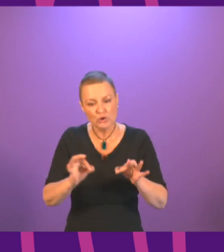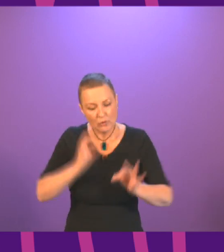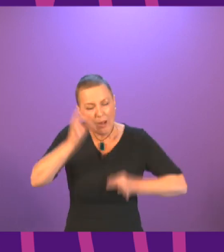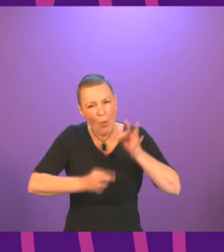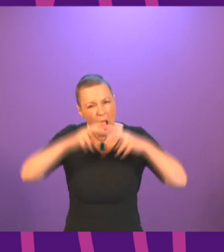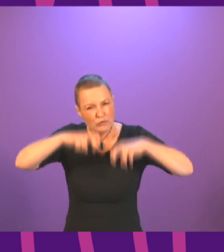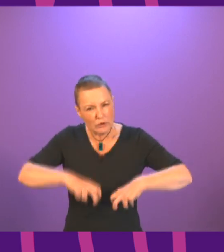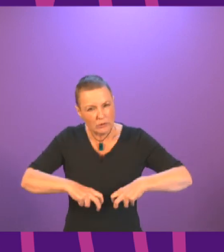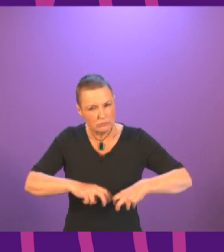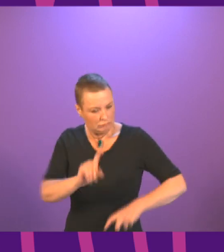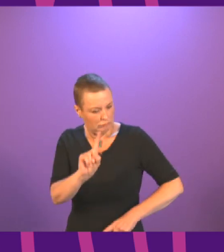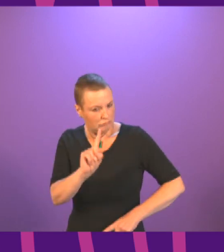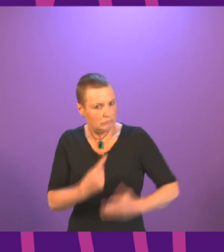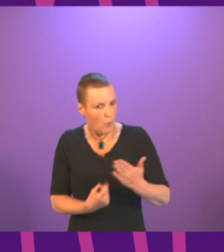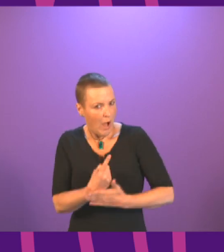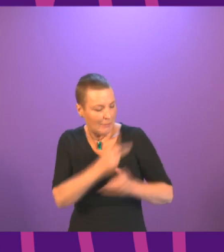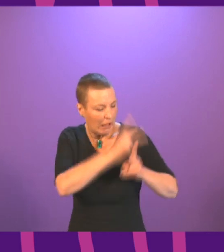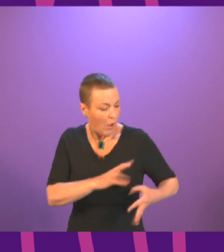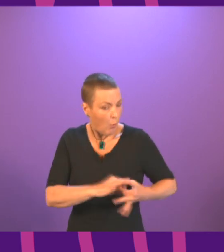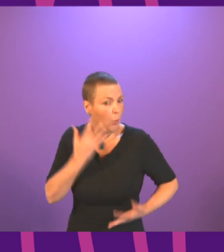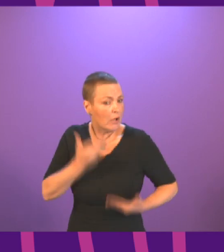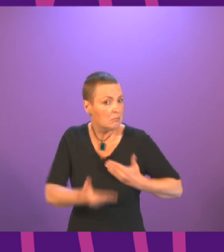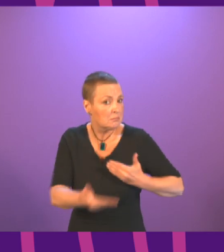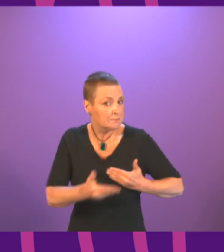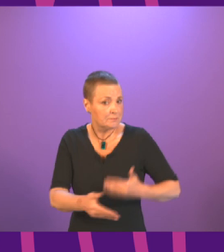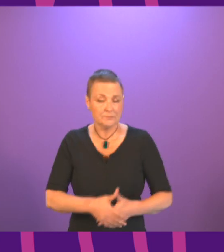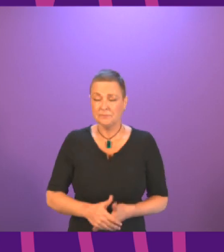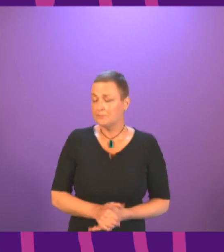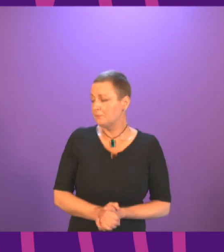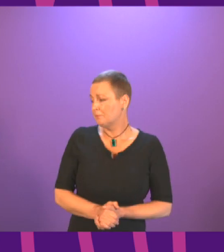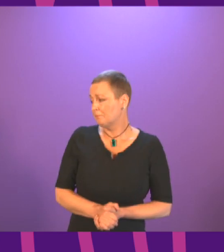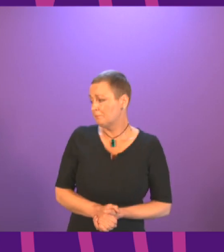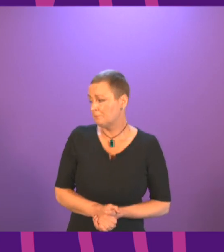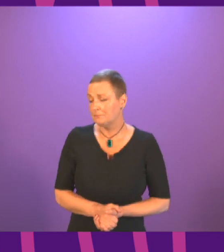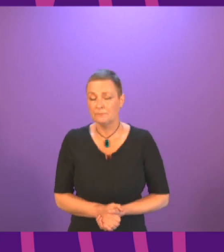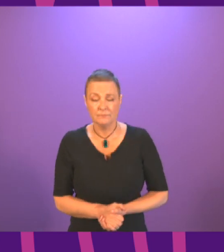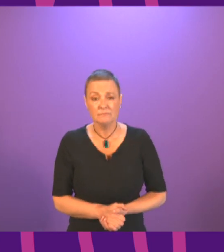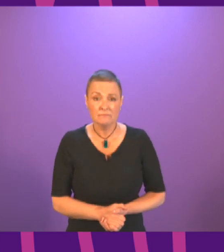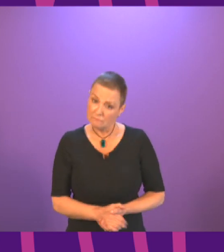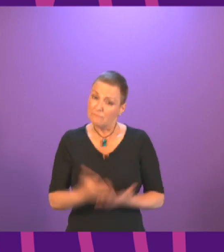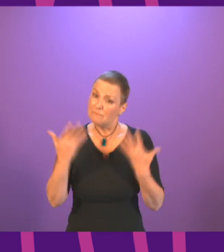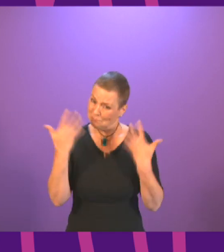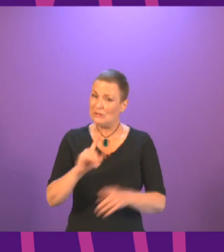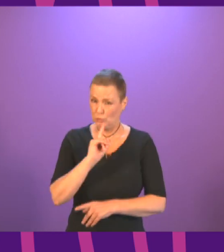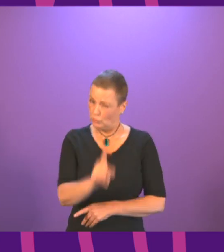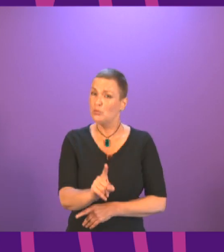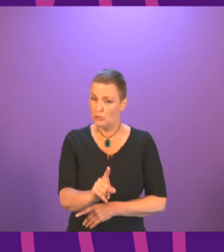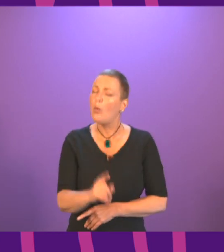to respect the will of the Parliament? The First Minister (Nicola Sturgeon): We have long been clear that we will instigate